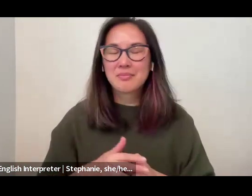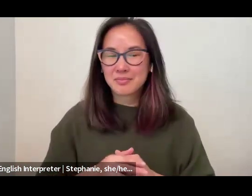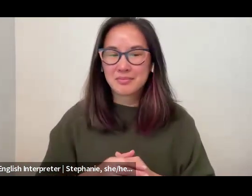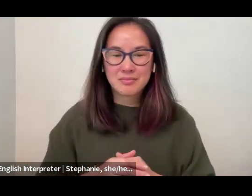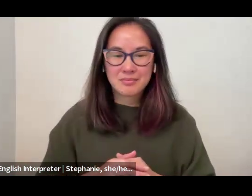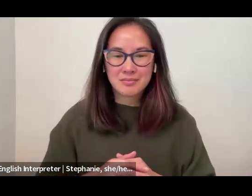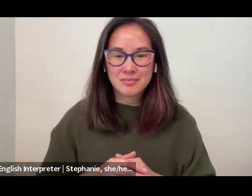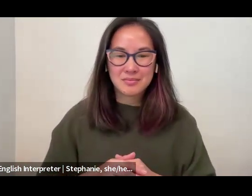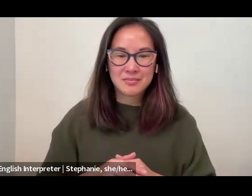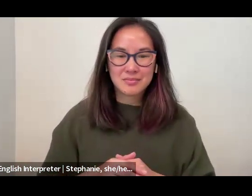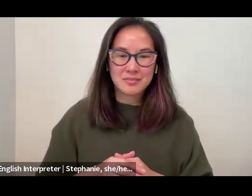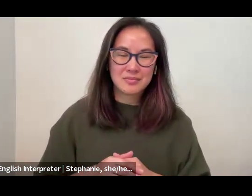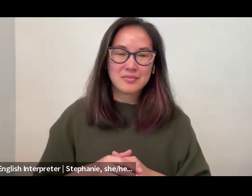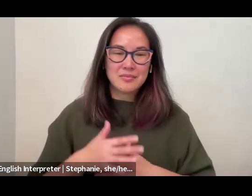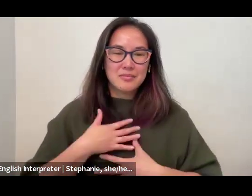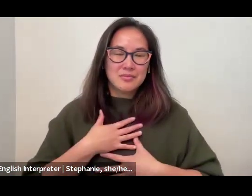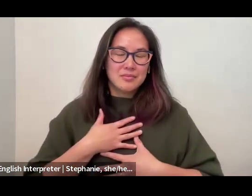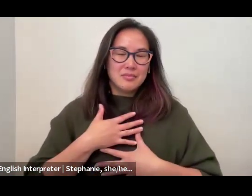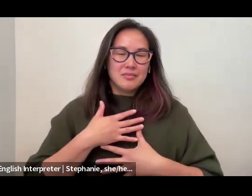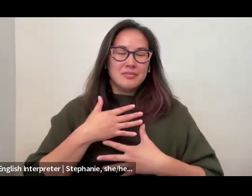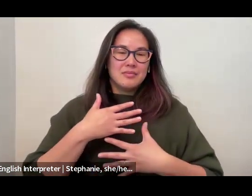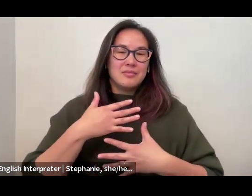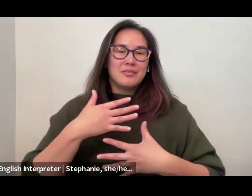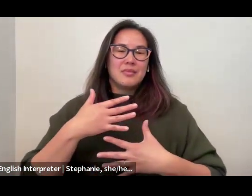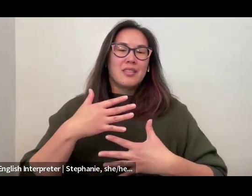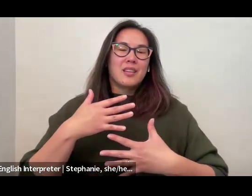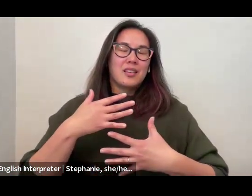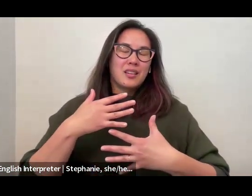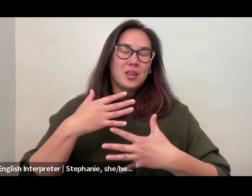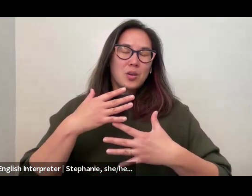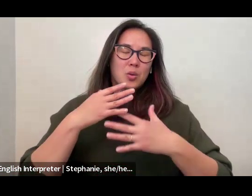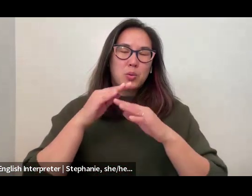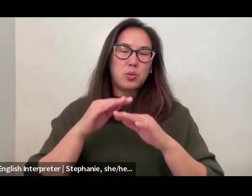Big belly breath in, and breathe out.